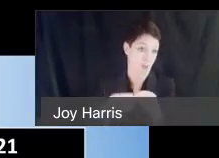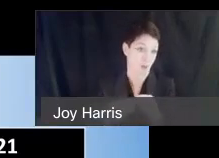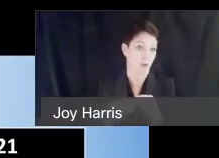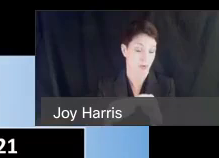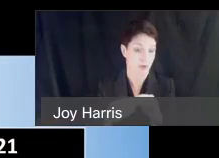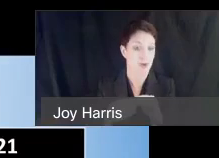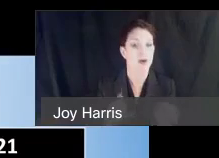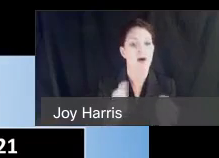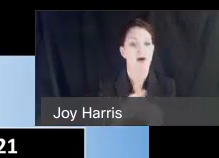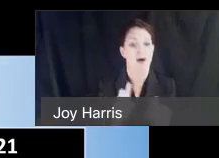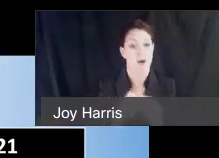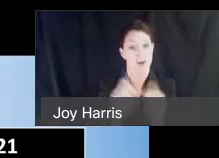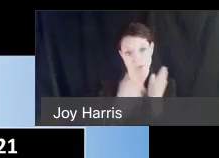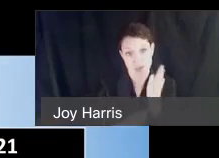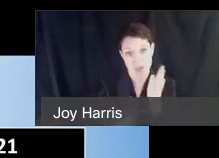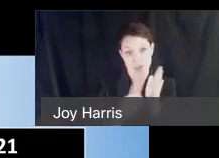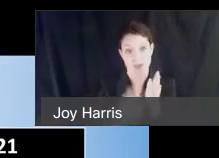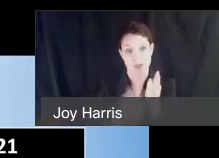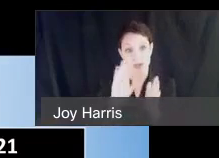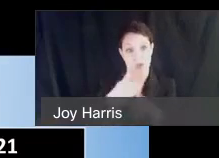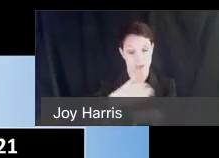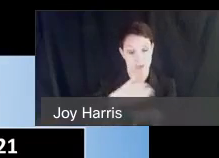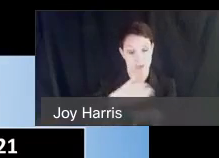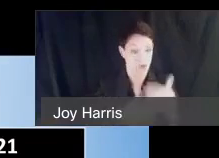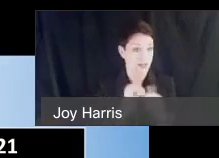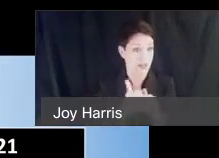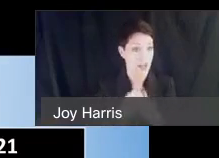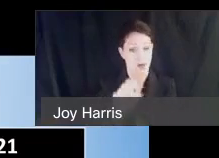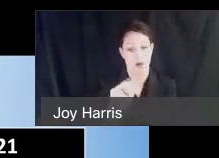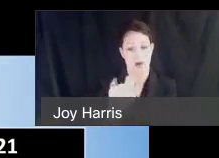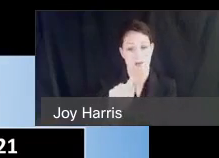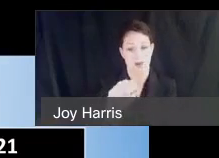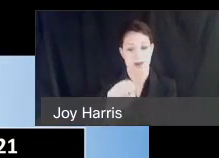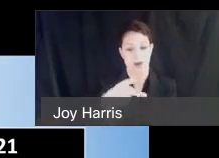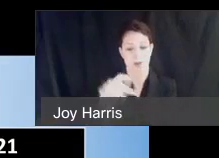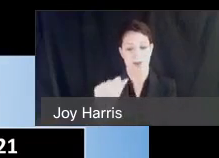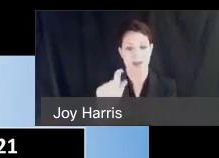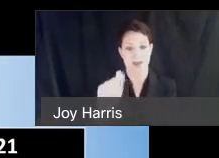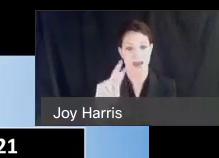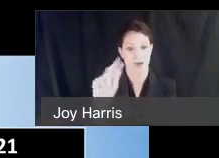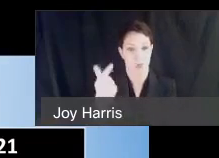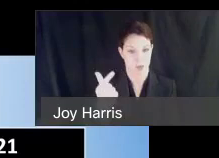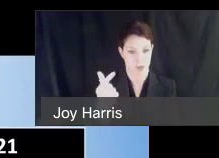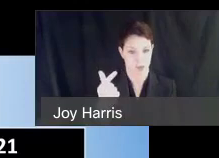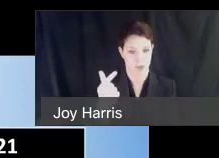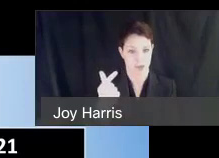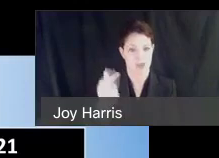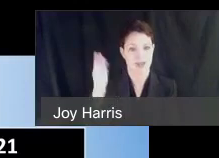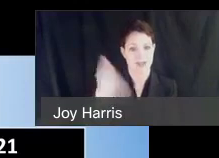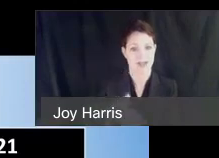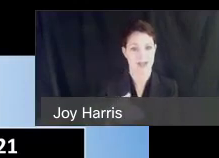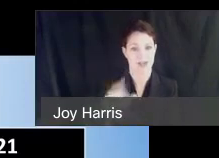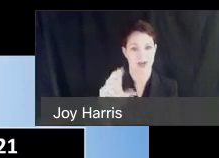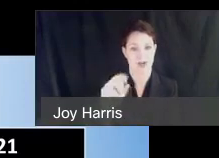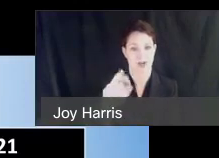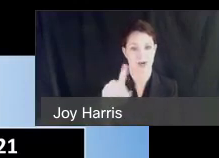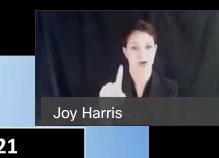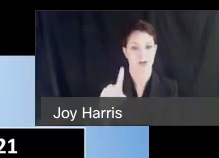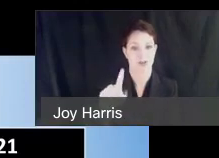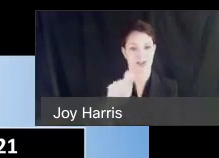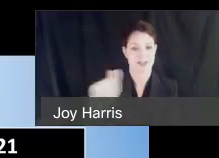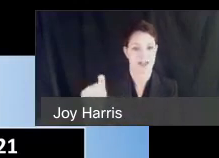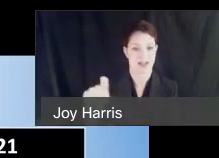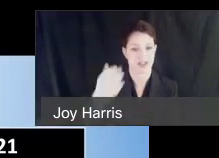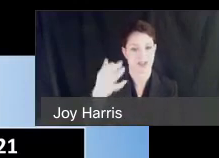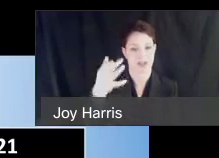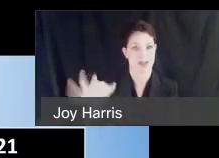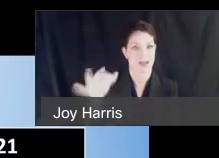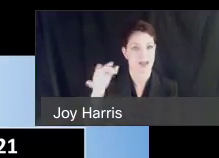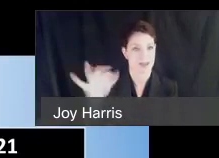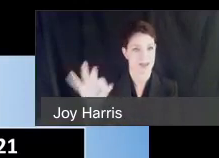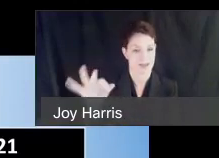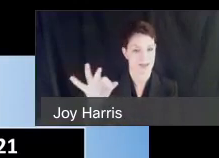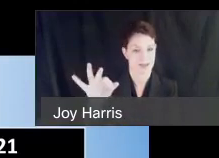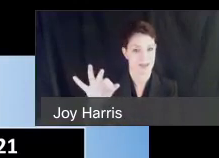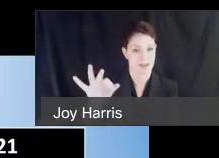to check your progress, you can go to www.montcopa.org/COVID-19vaccine